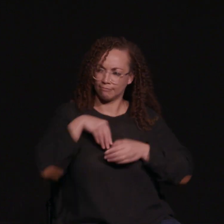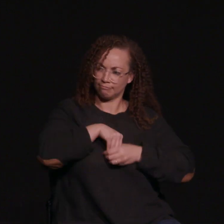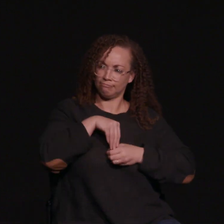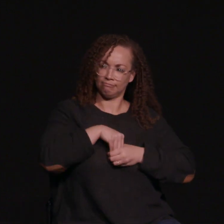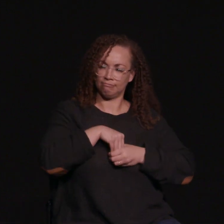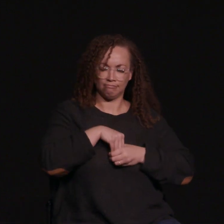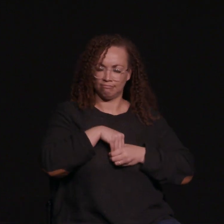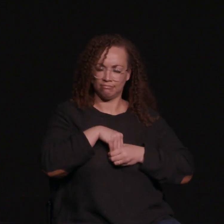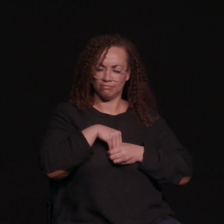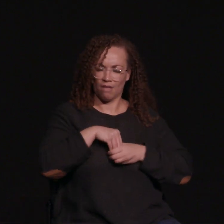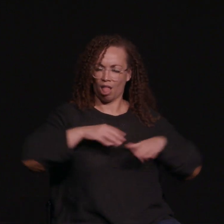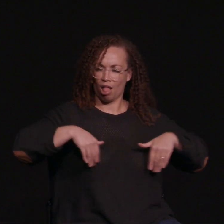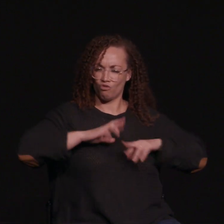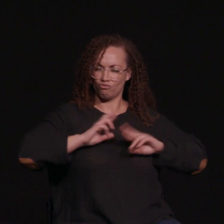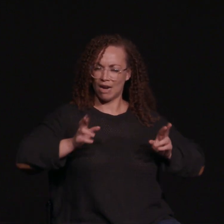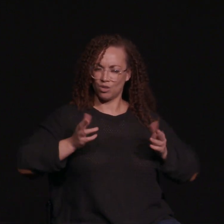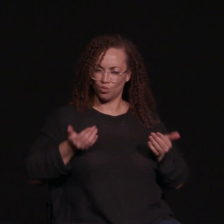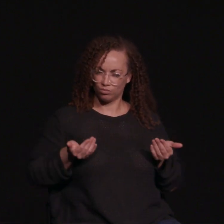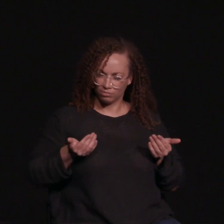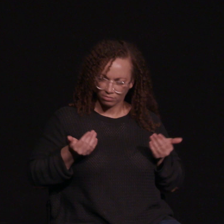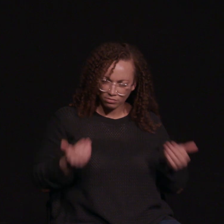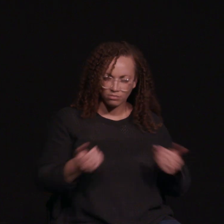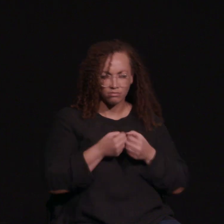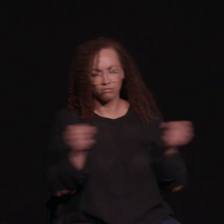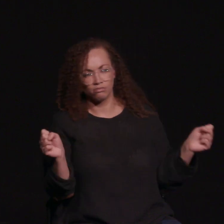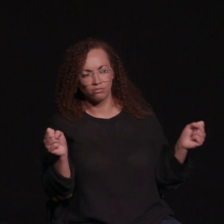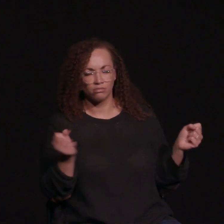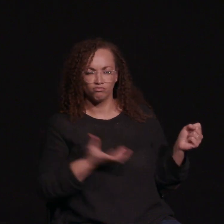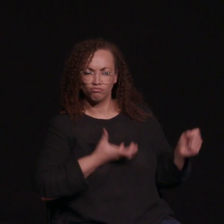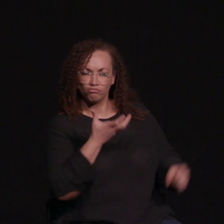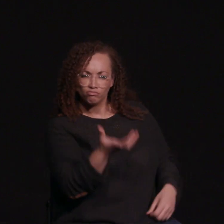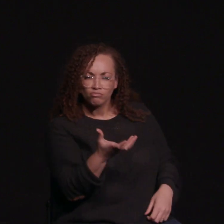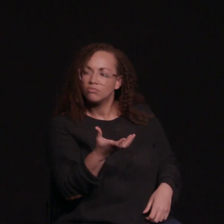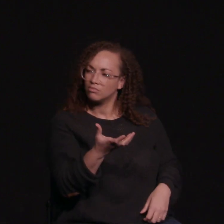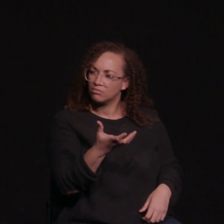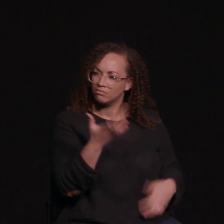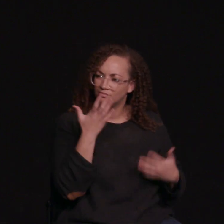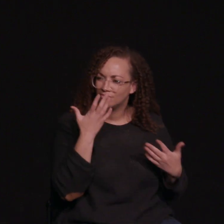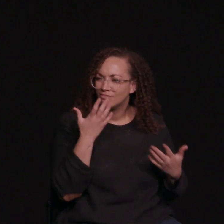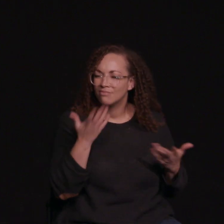It's been a really special year and we are thrilled to be concluding this program, this series,